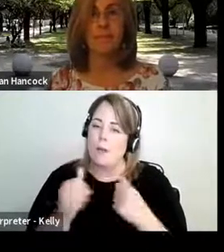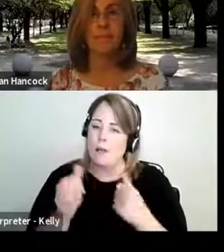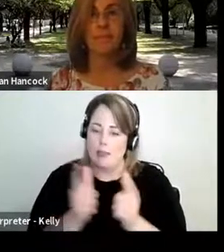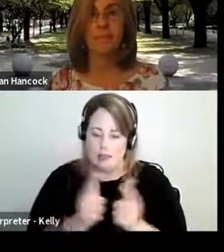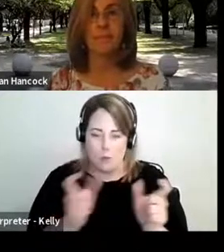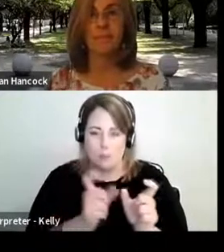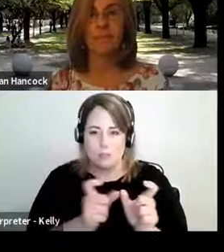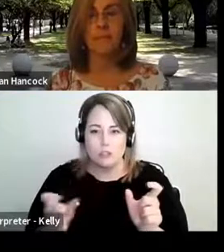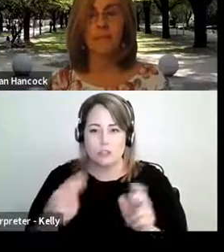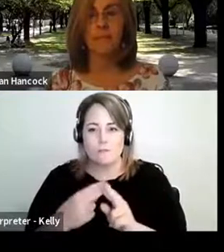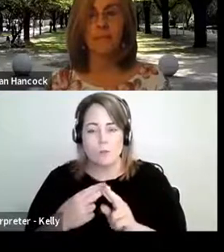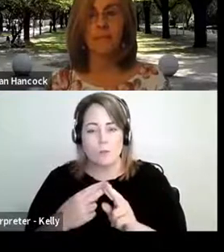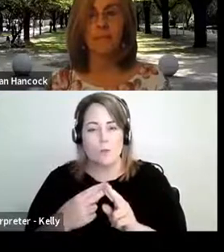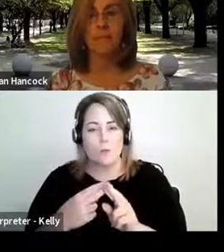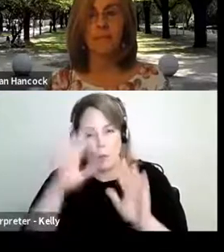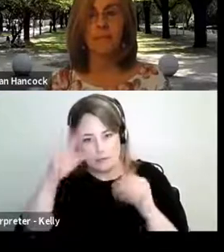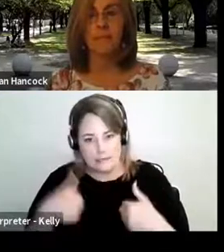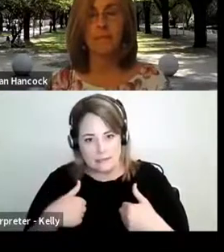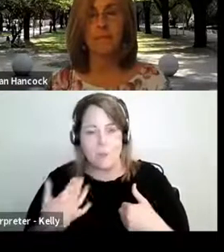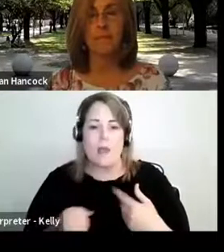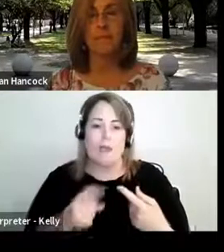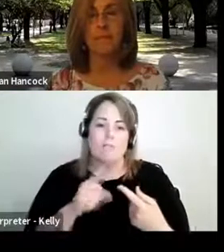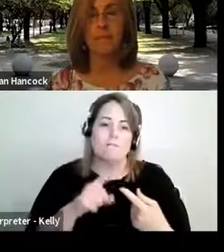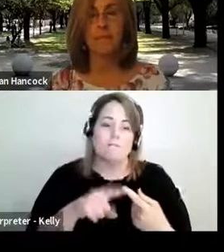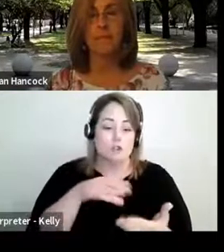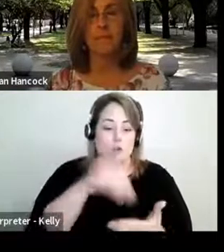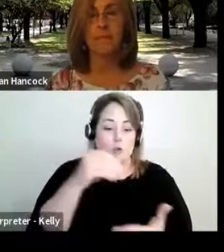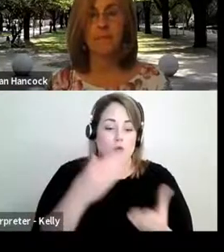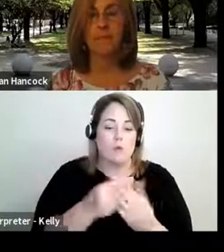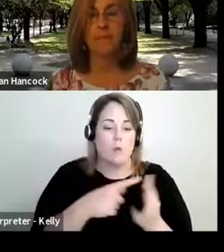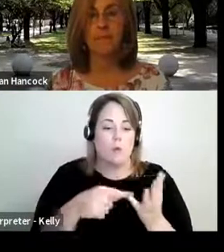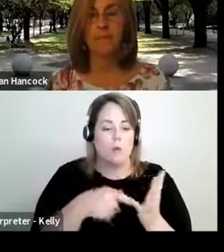is students with autism, there’s living on the spectrum or on the spectrum and then there's